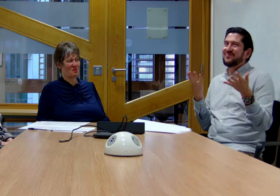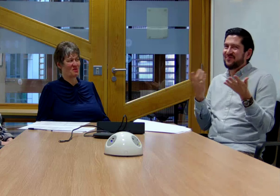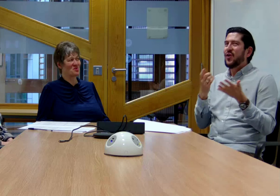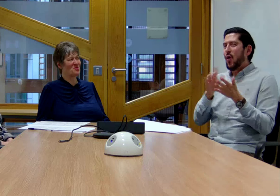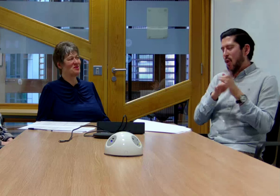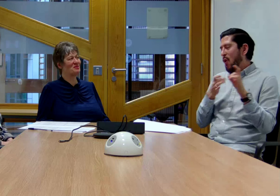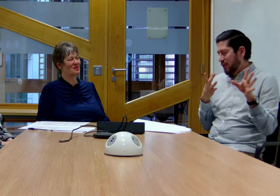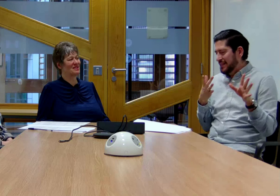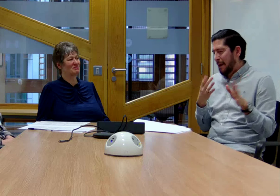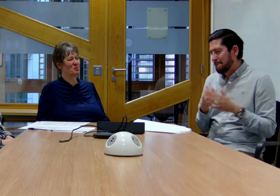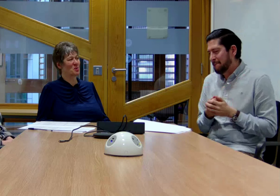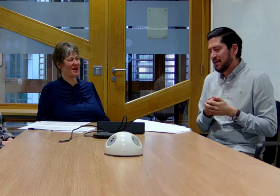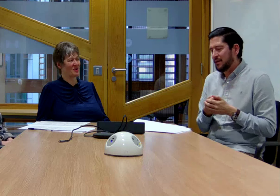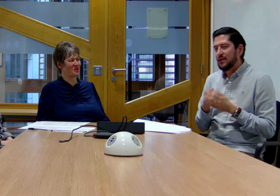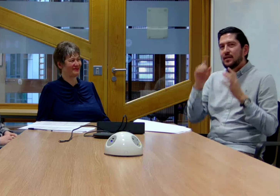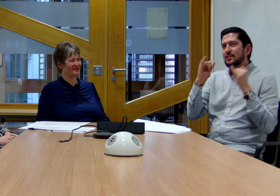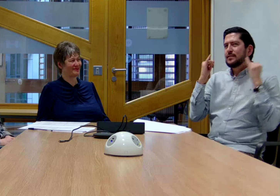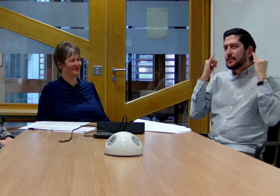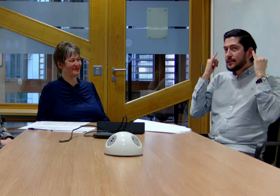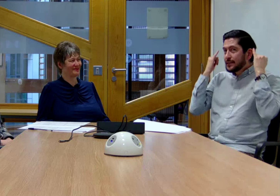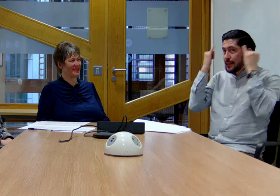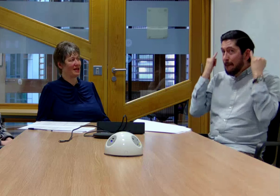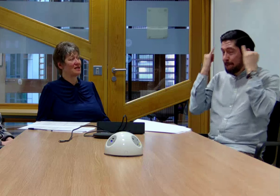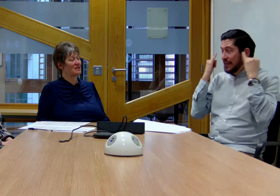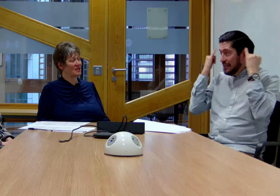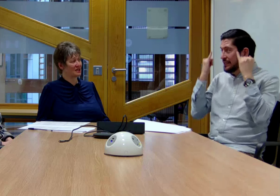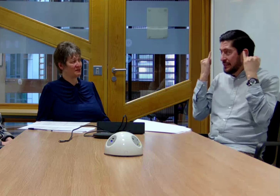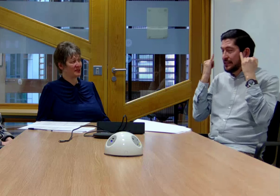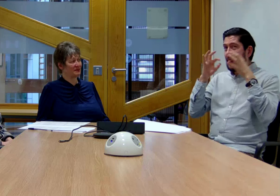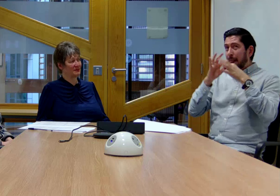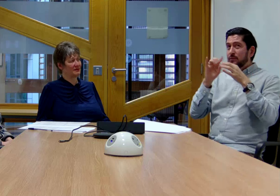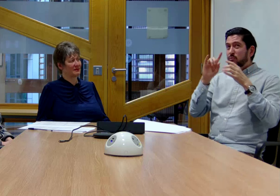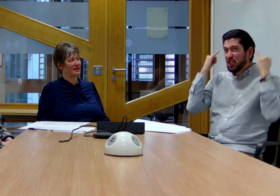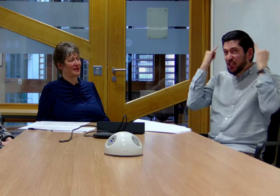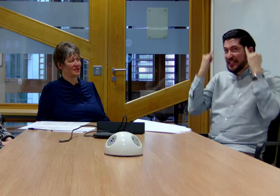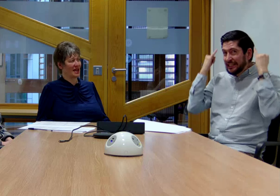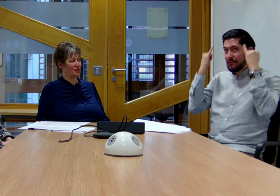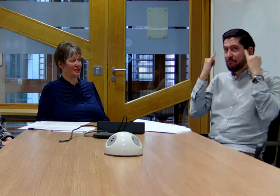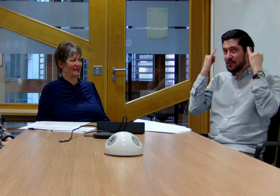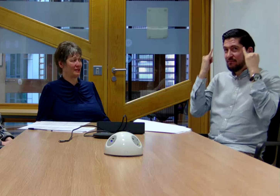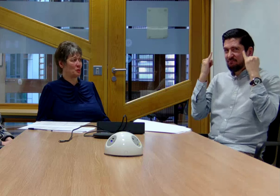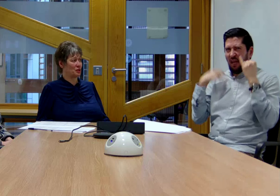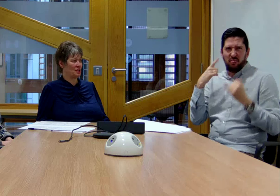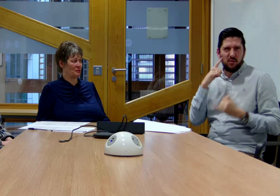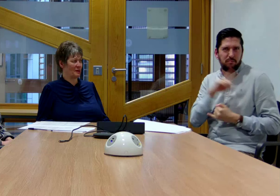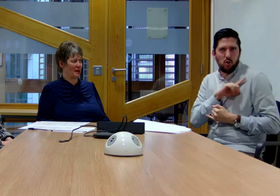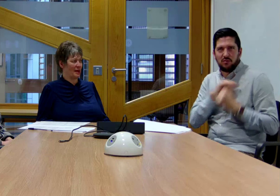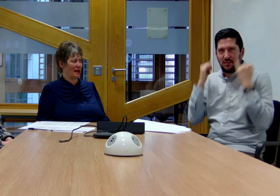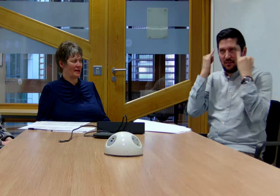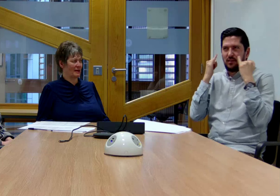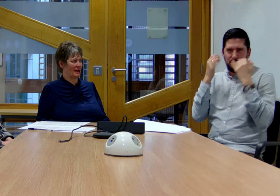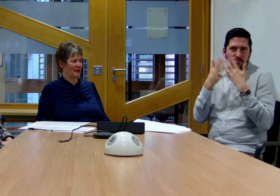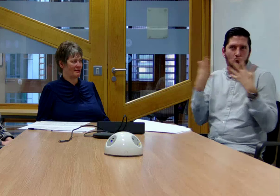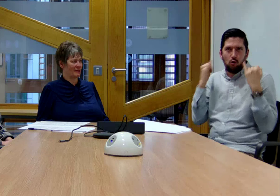look at the sign, you'll probably be able to tell us that it is because of Robin Hood